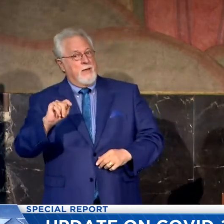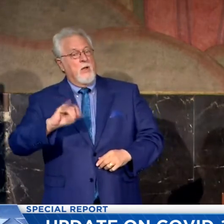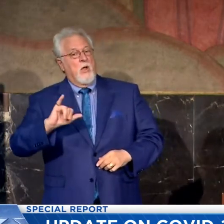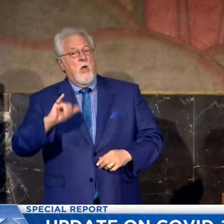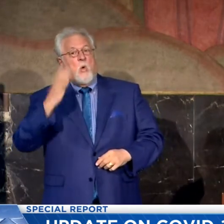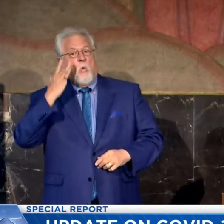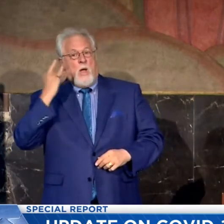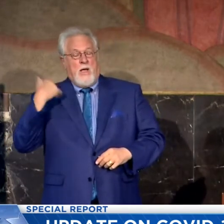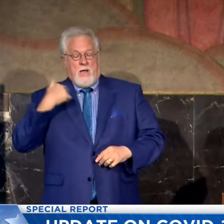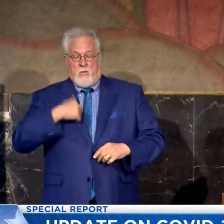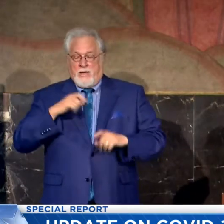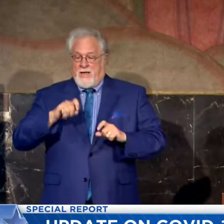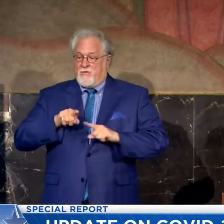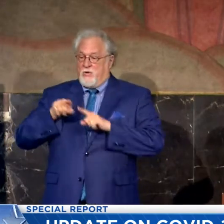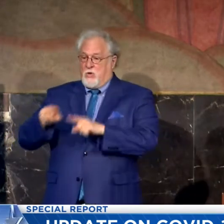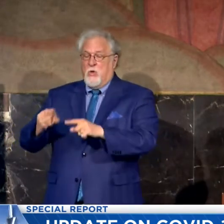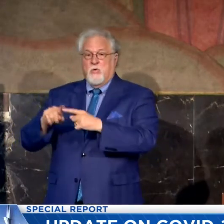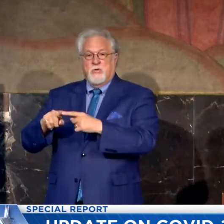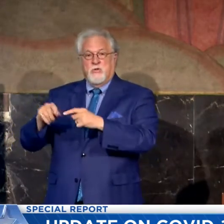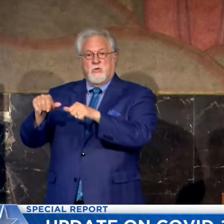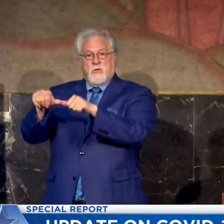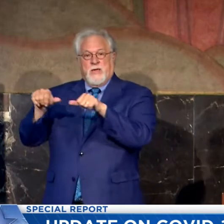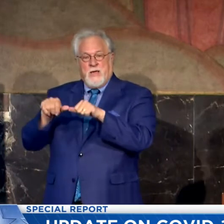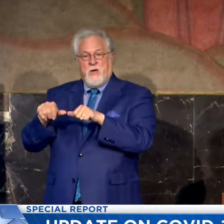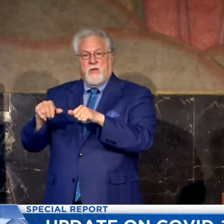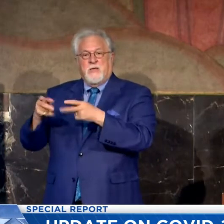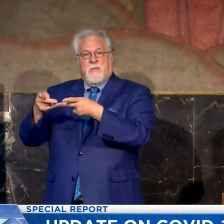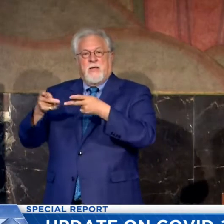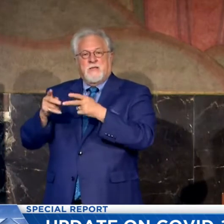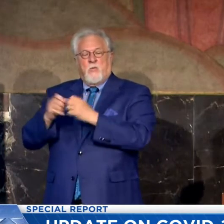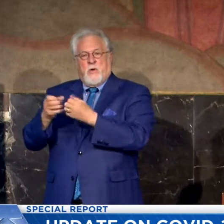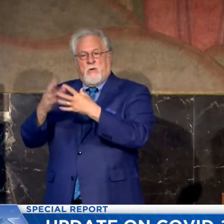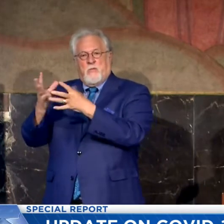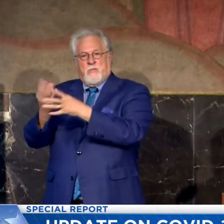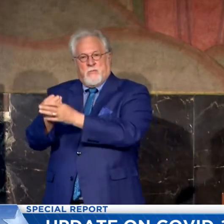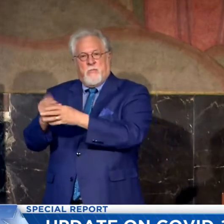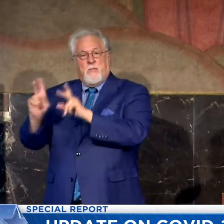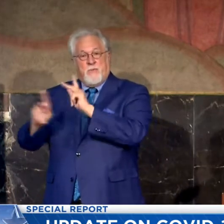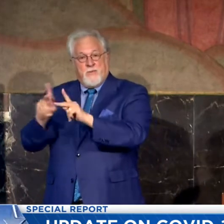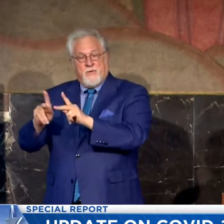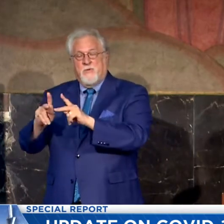COUNTRY AND THE WORLD WITH DEALING WITH THIS PUBLIC HEALTH EMERGENCY AND ALSO WHY WE HAVE